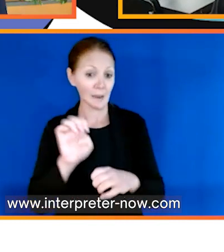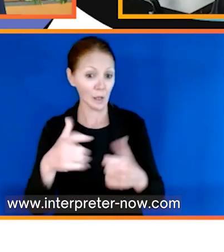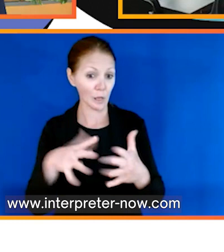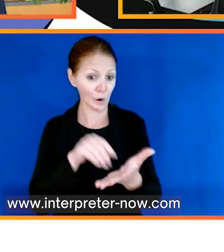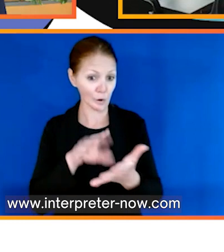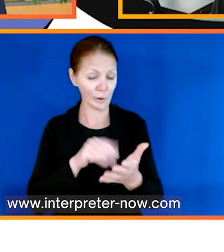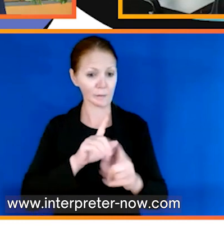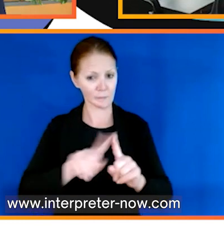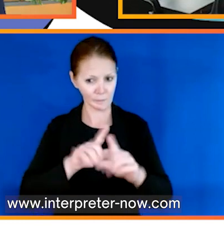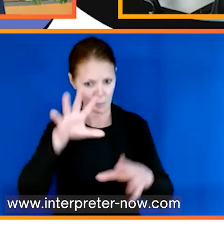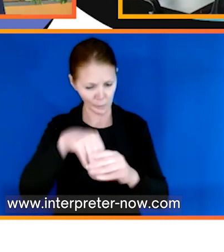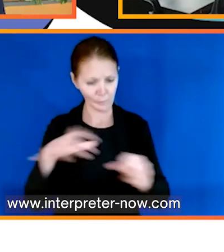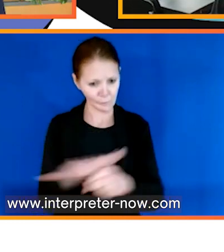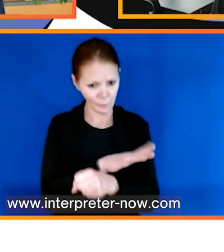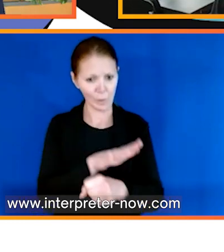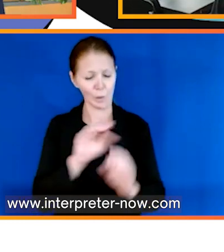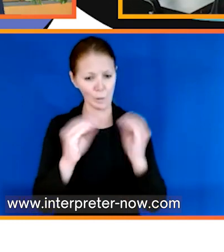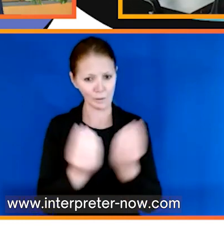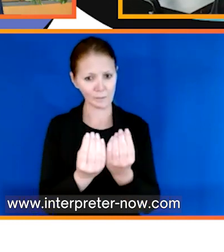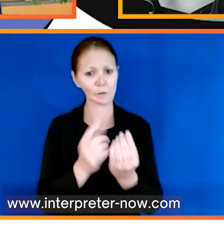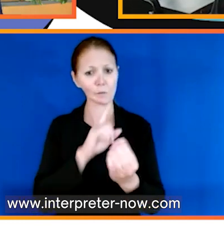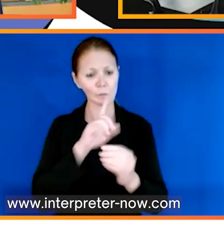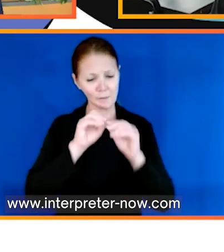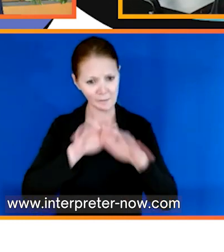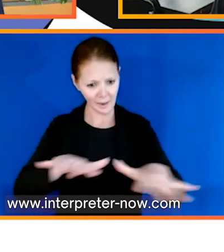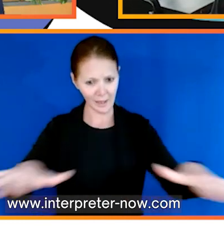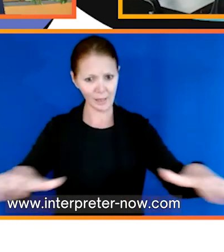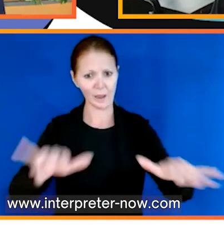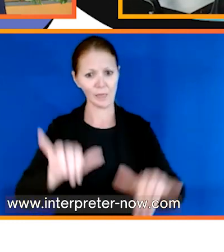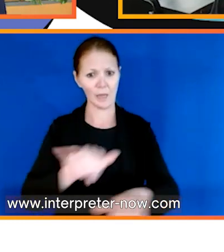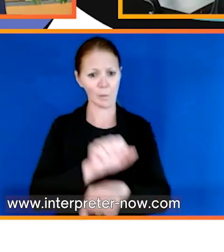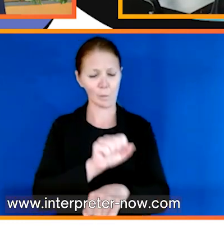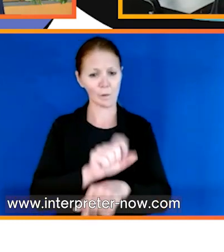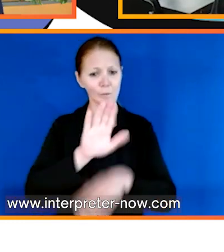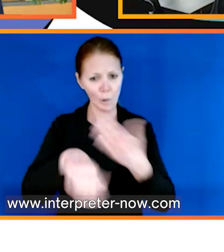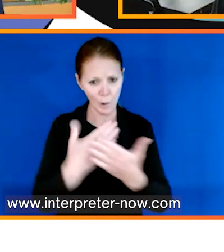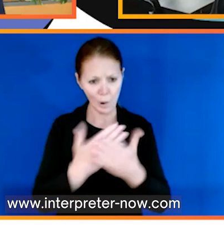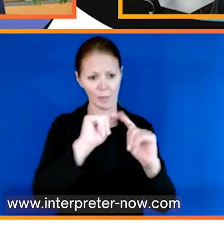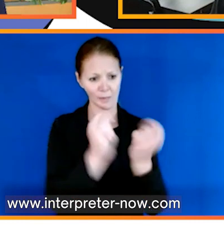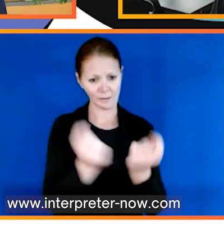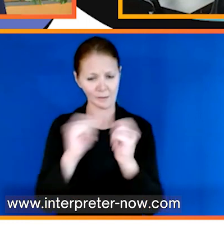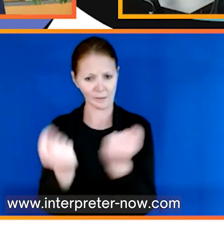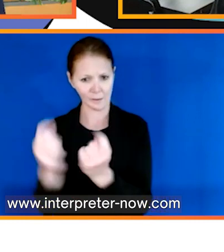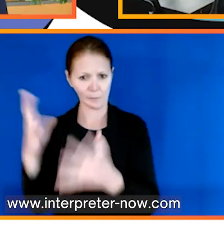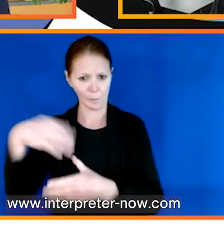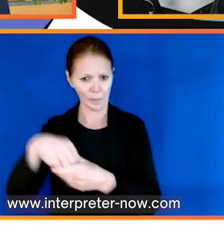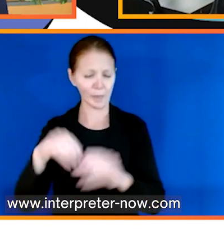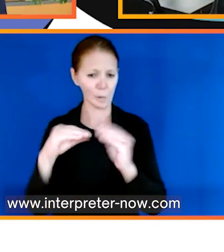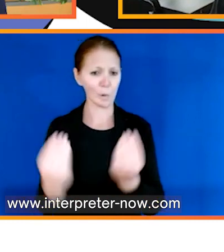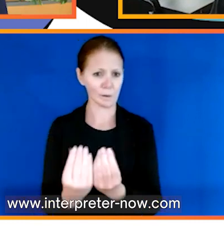across organizations, and really scaling that work across all the teams of an organization.